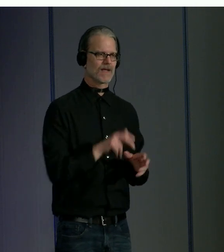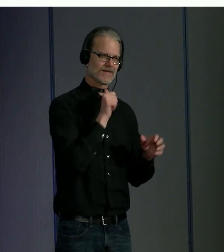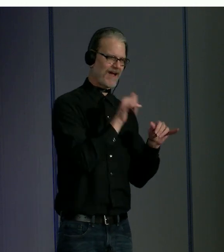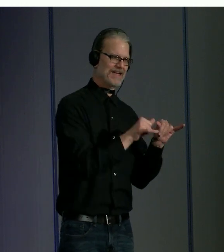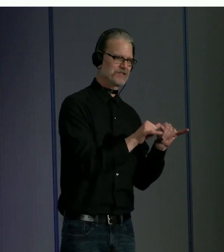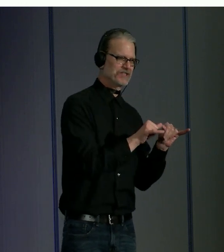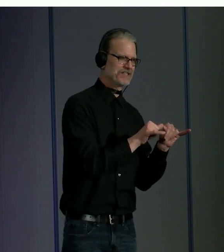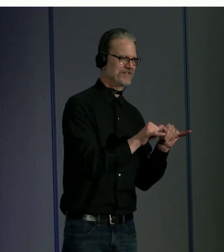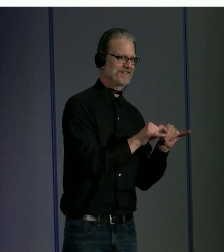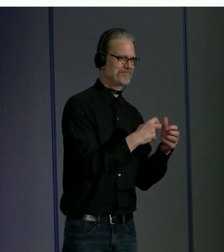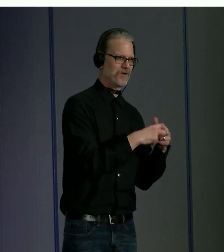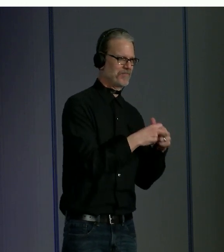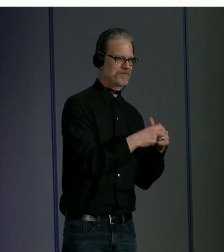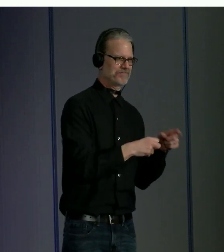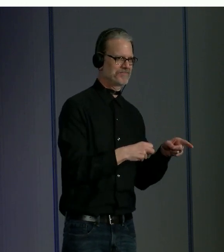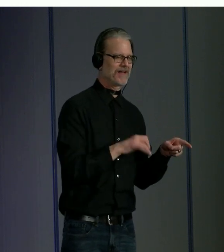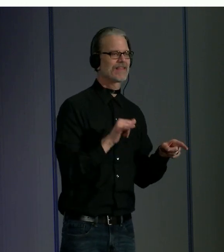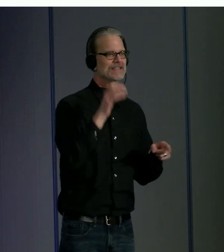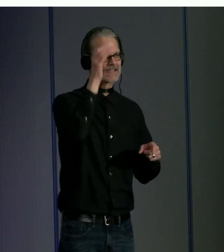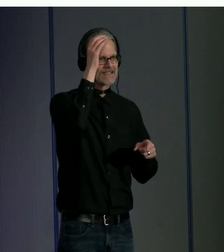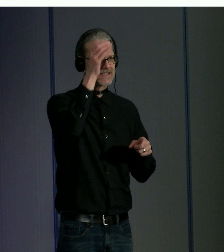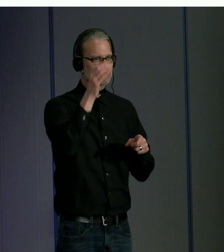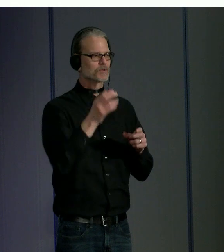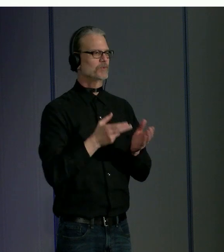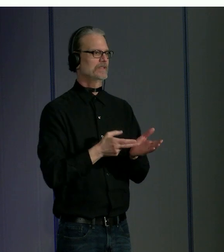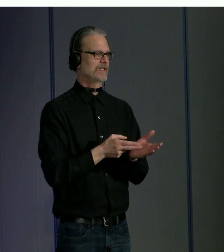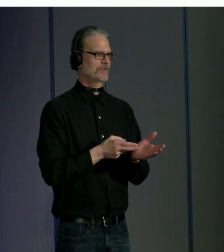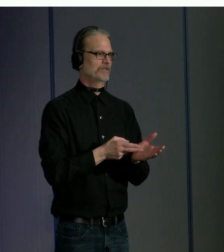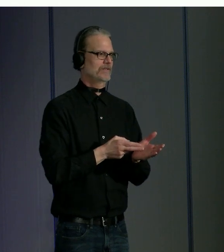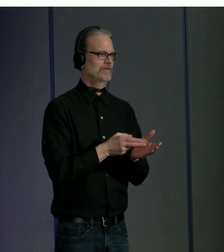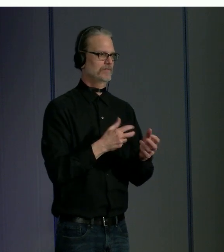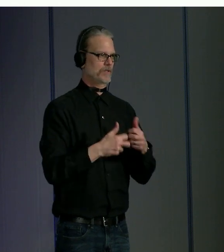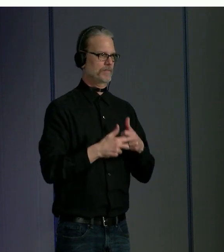That is a conceptual integrity problem.